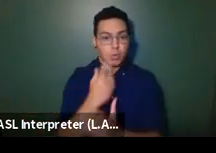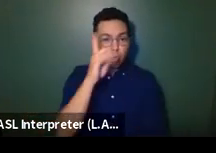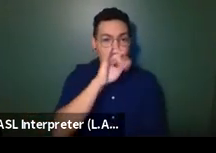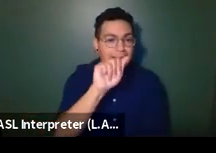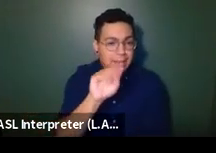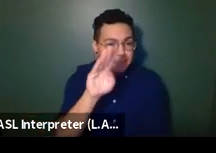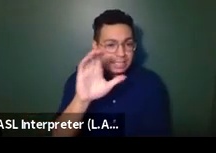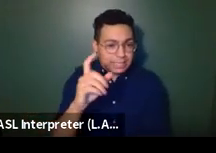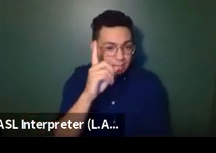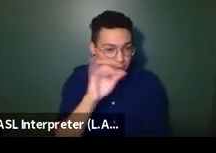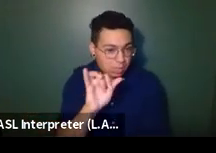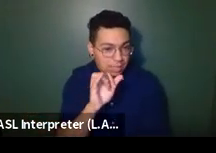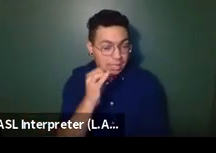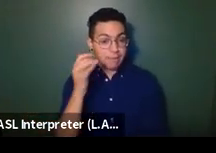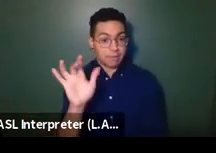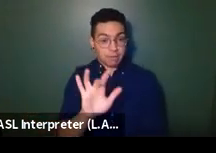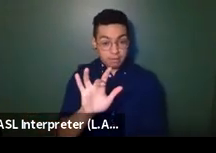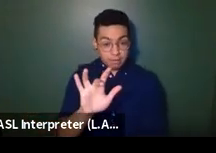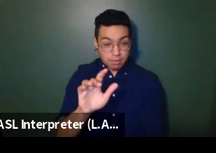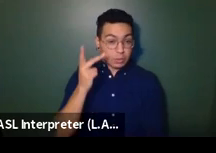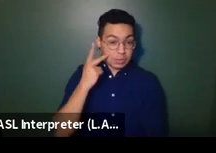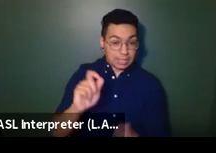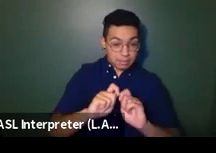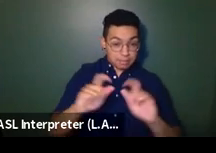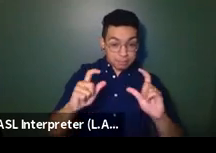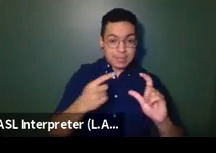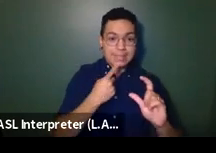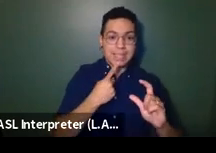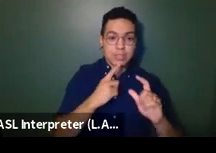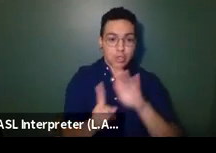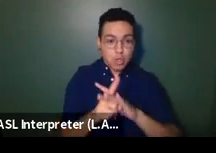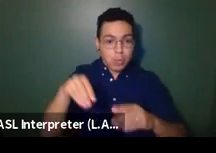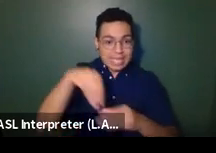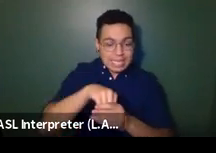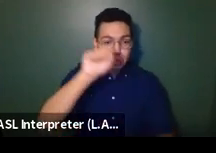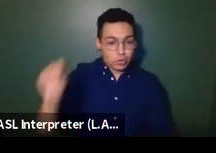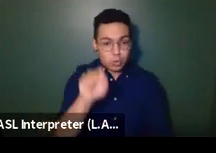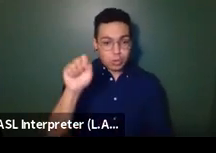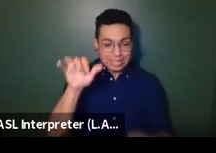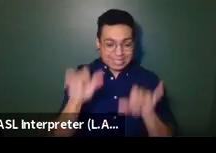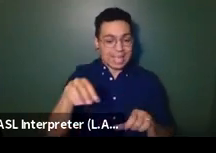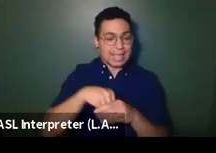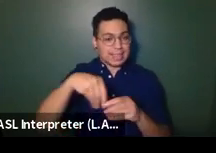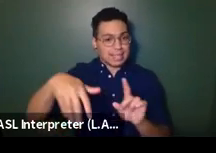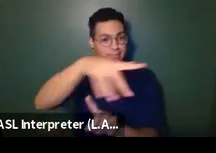ESD 189 - Amy Colburn: So right now, if I hover over it's going to display within school g. So kids are going to stay within the school environment, but that